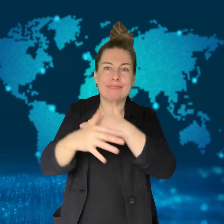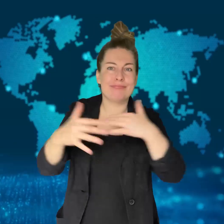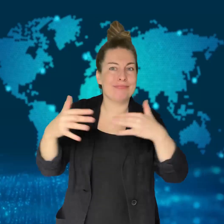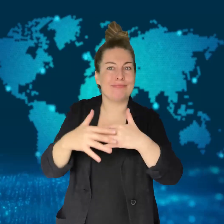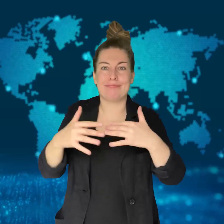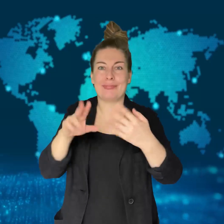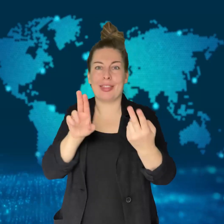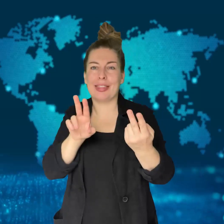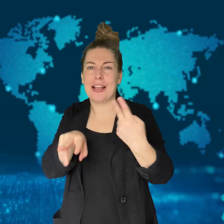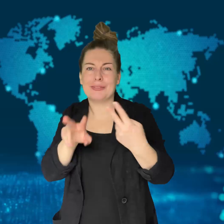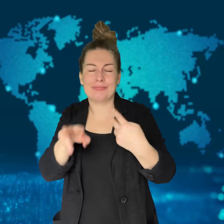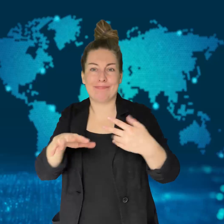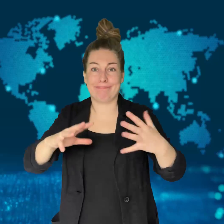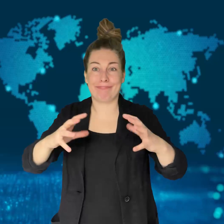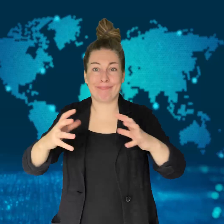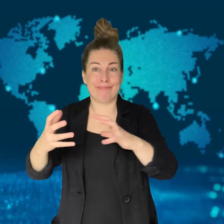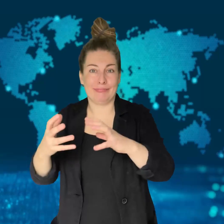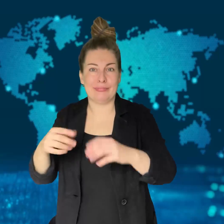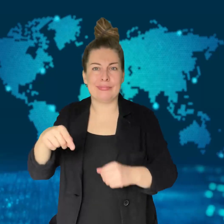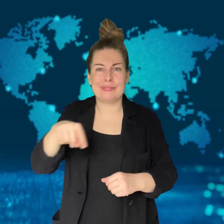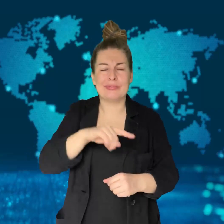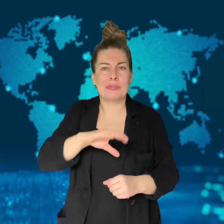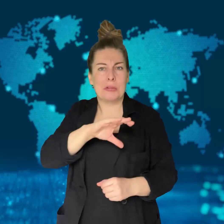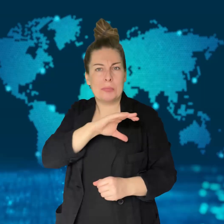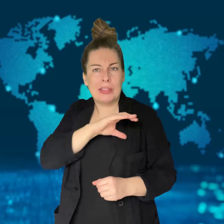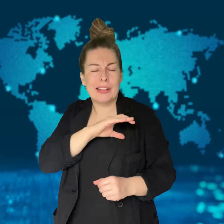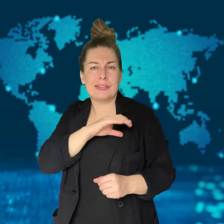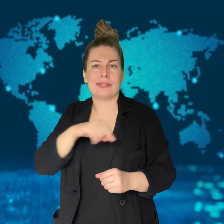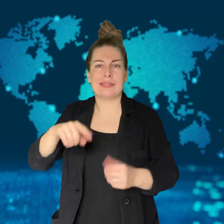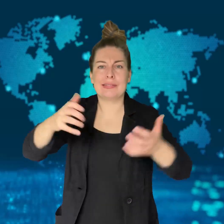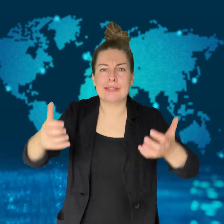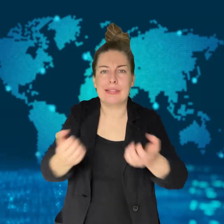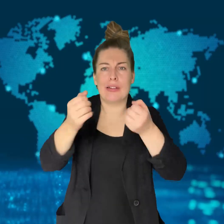and transportation was disrupted.